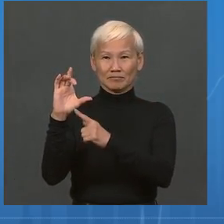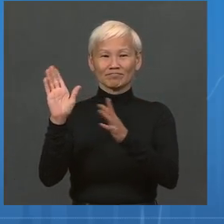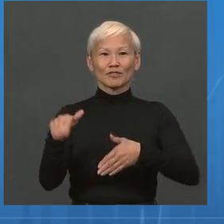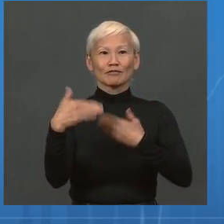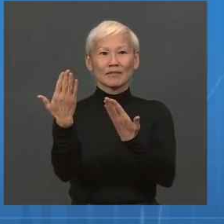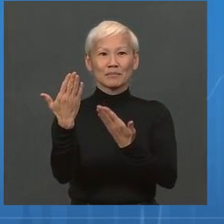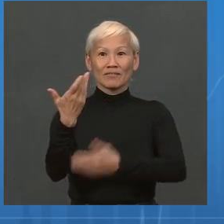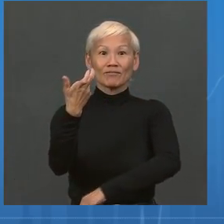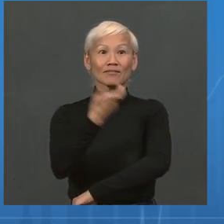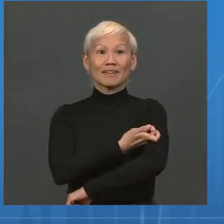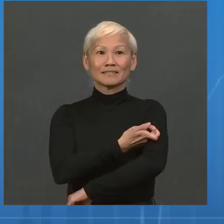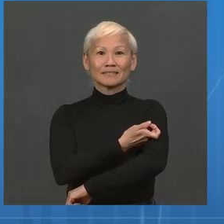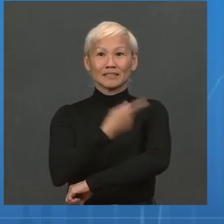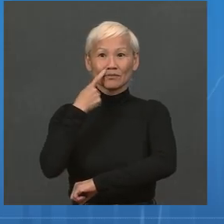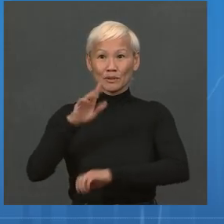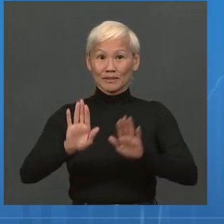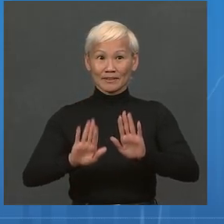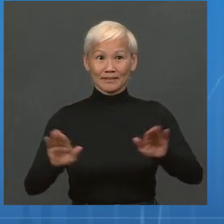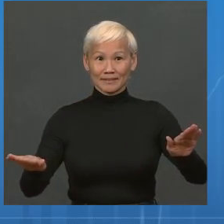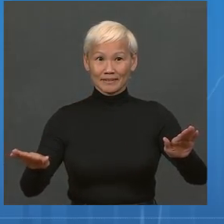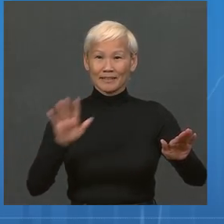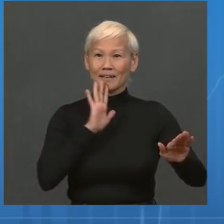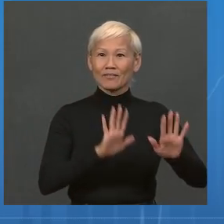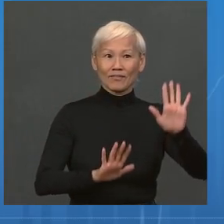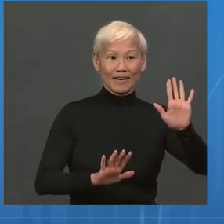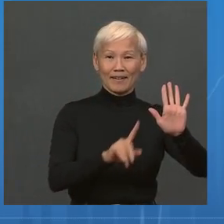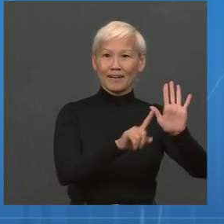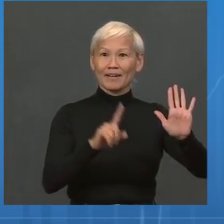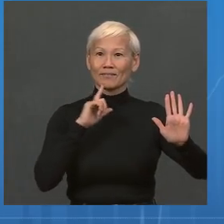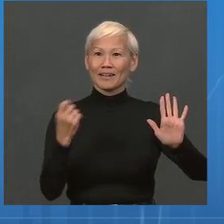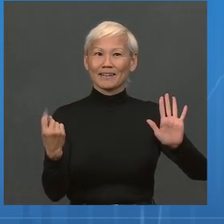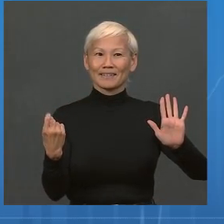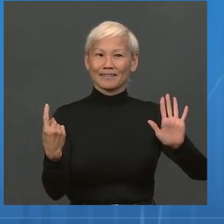5 through 11, following FDA's authorization last week.